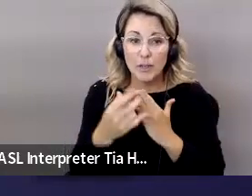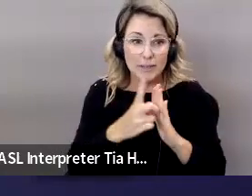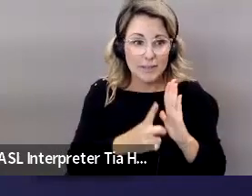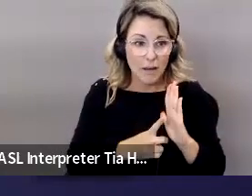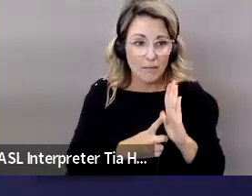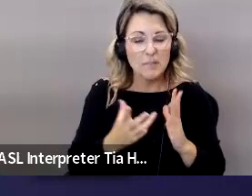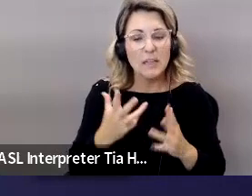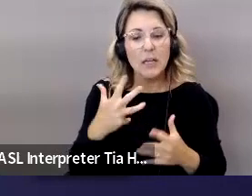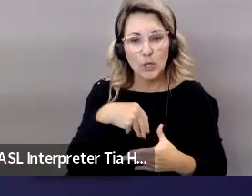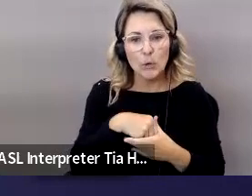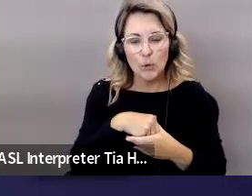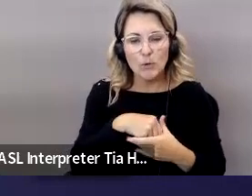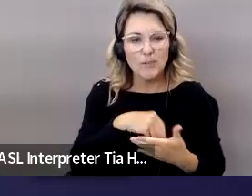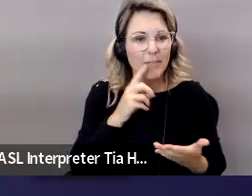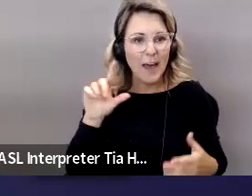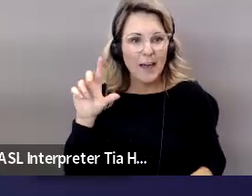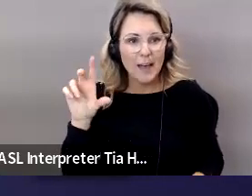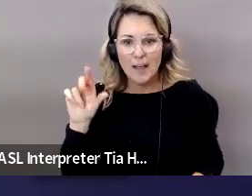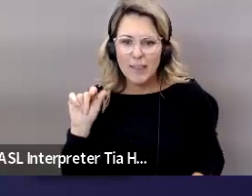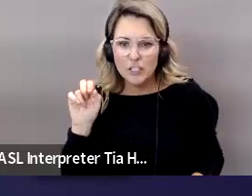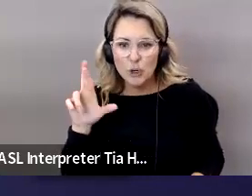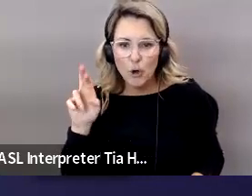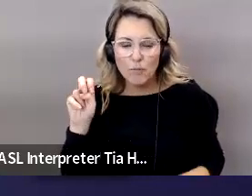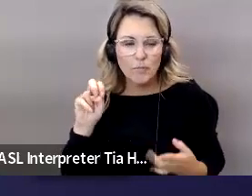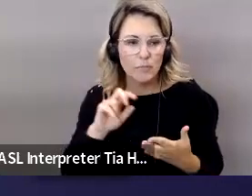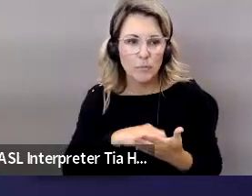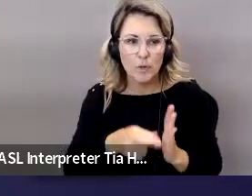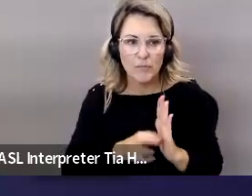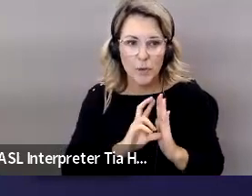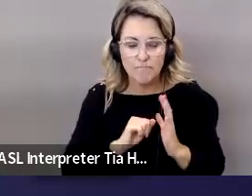review in a little different context than what we've been talking about. I'll get us started on